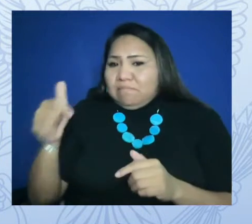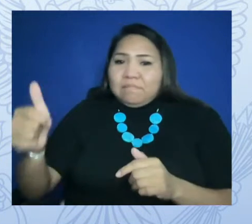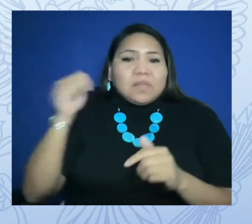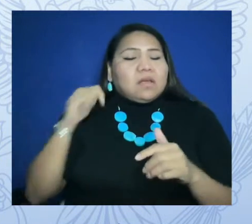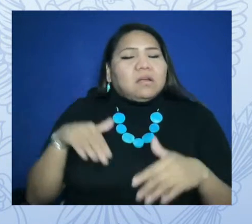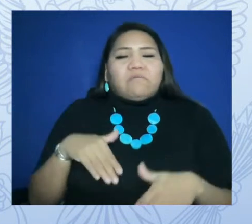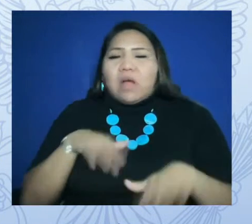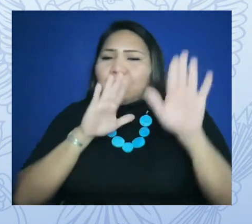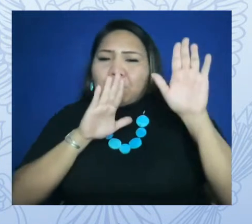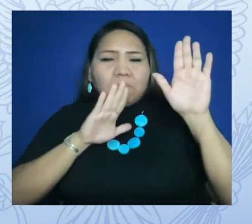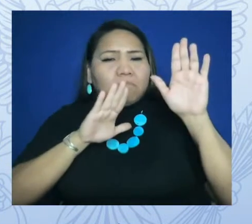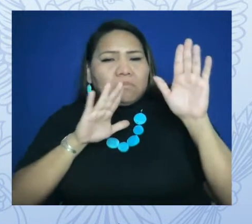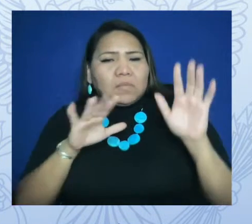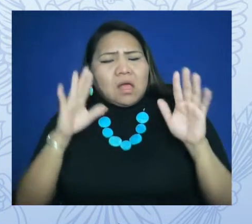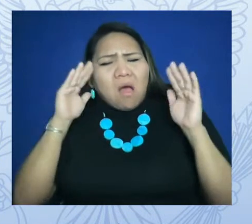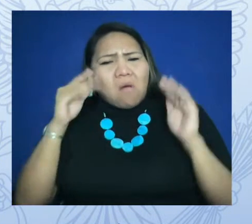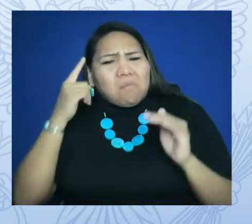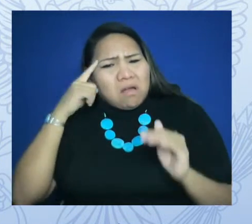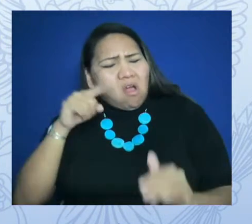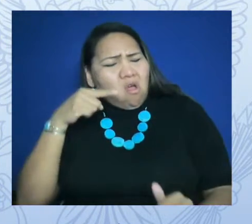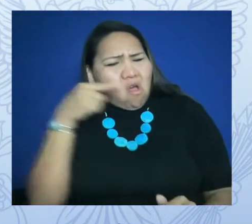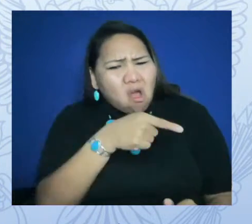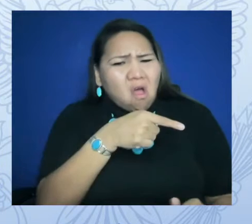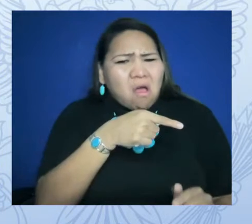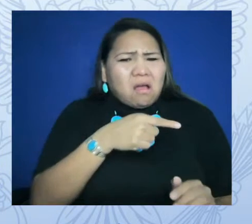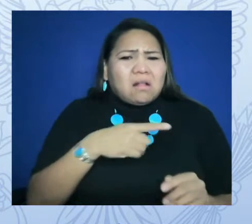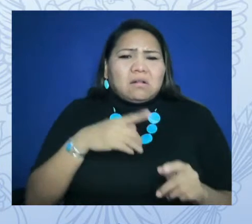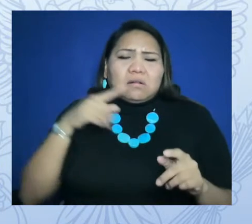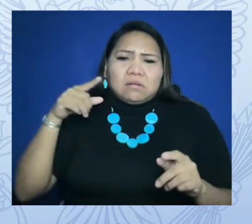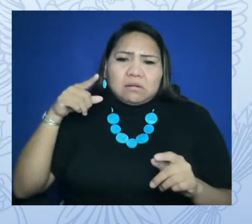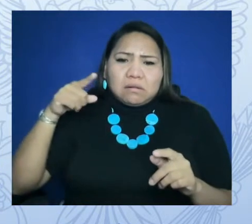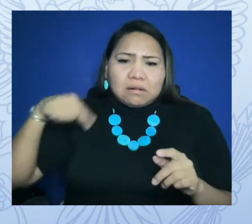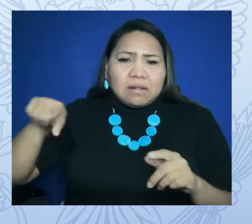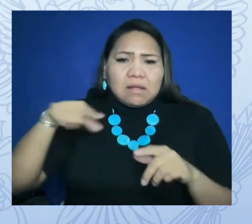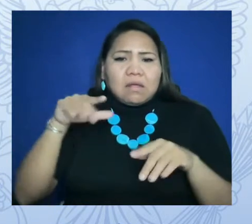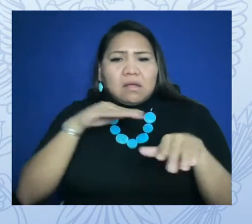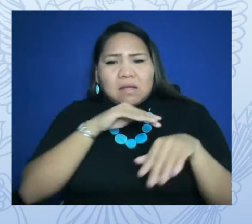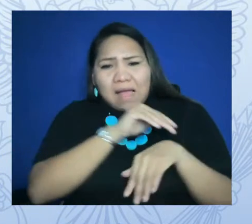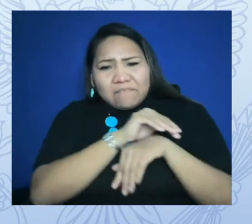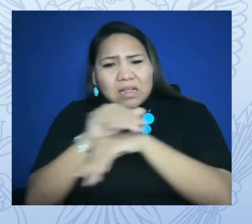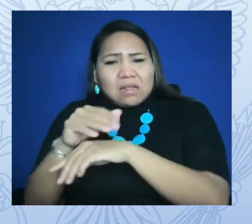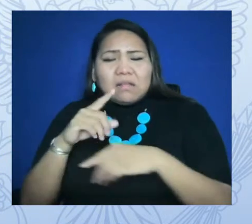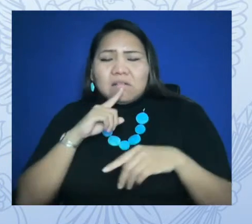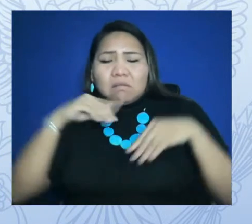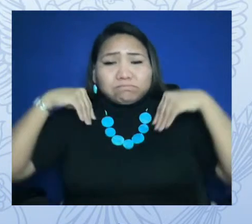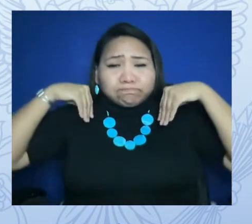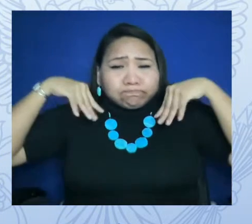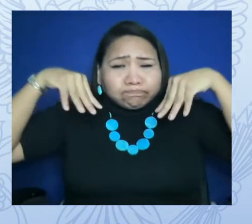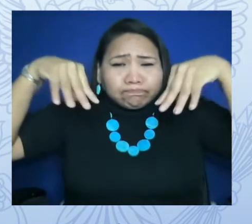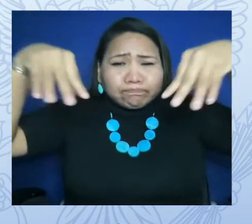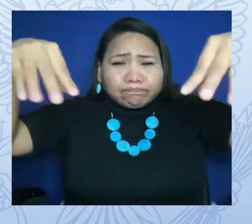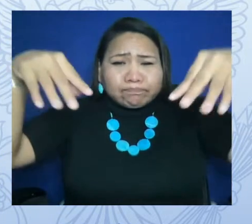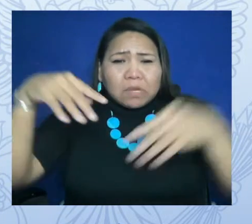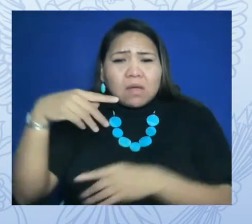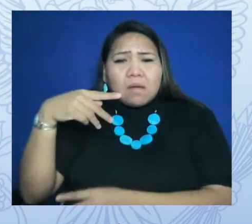They turn porch lights on every night to help her find her way home, even in the darkness.